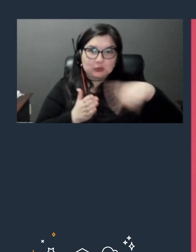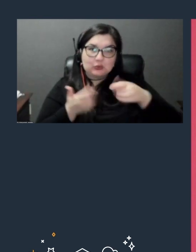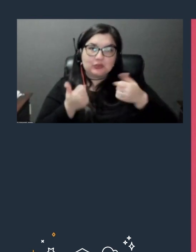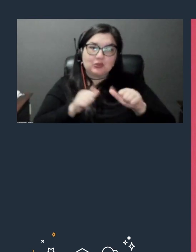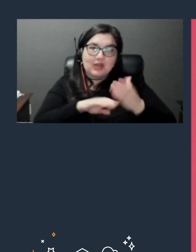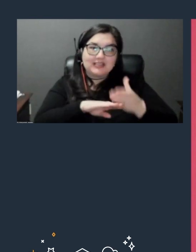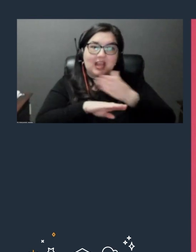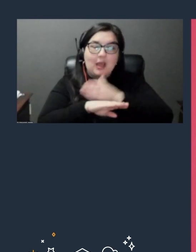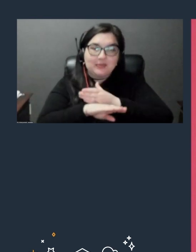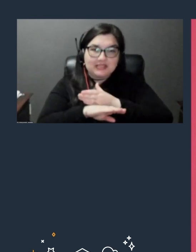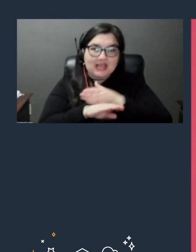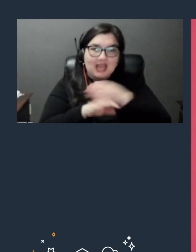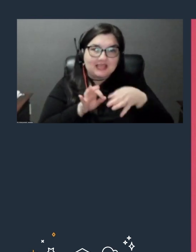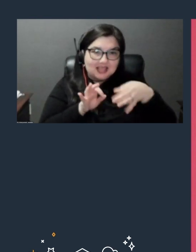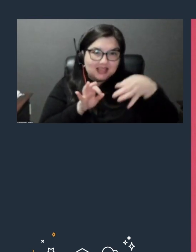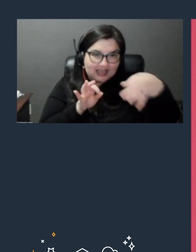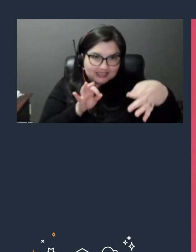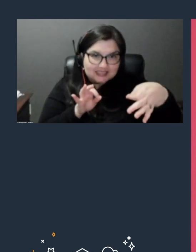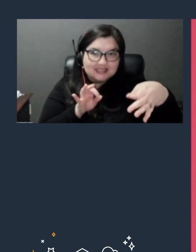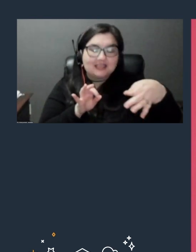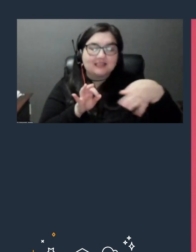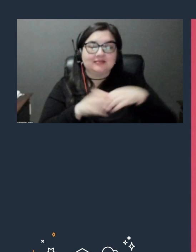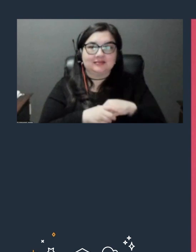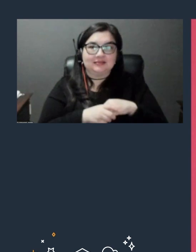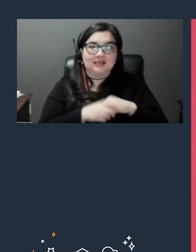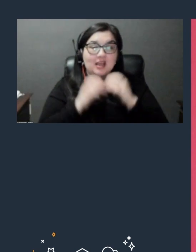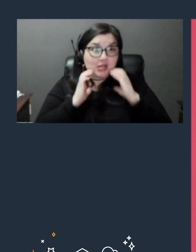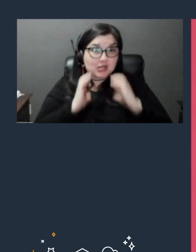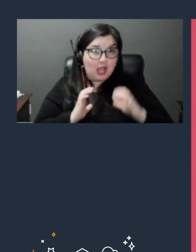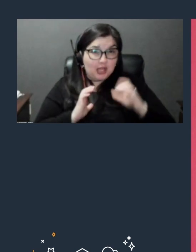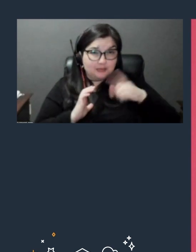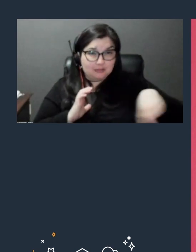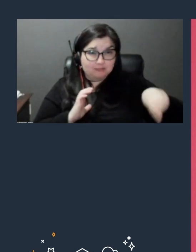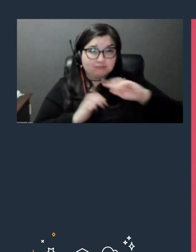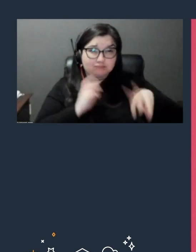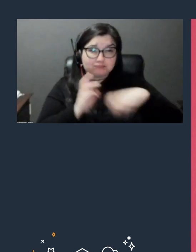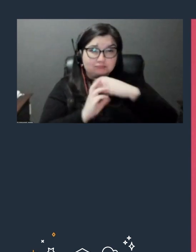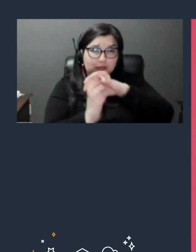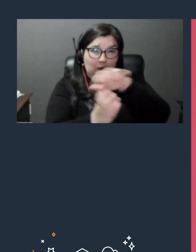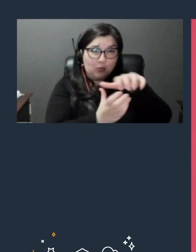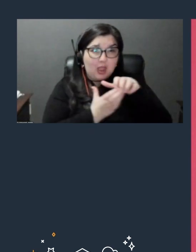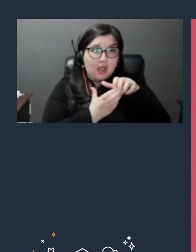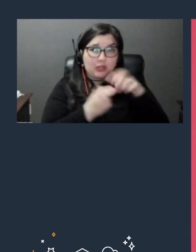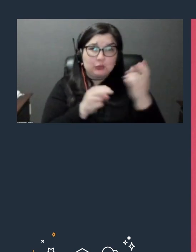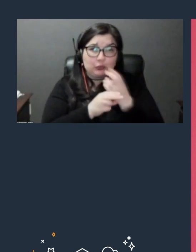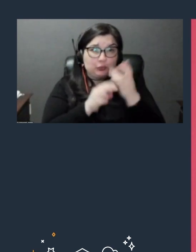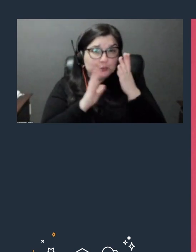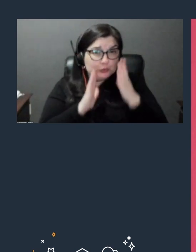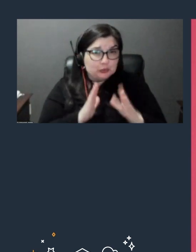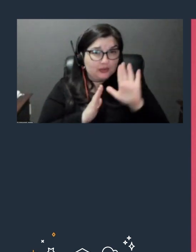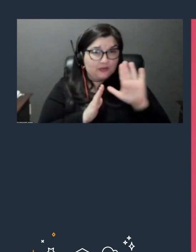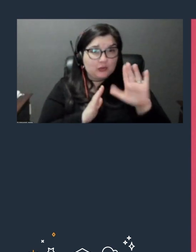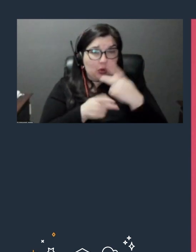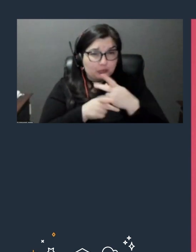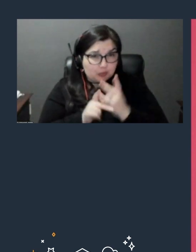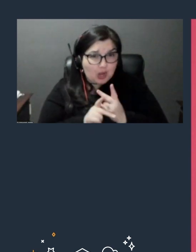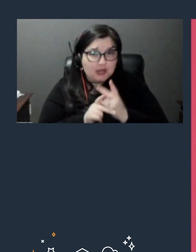so that your customers all around the world, the users of your product, the users of your workload that they're able to get responses,